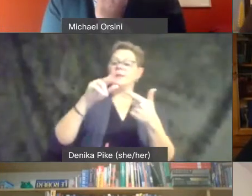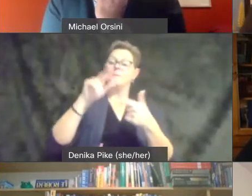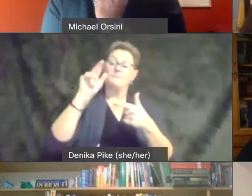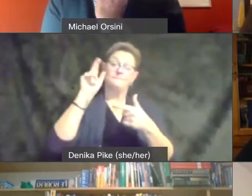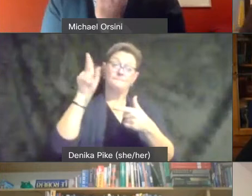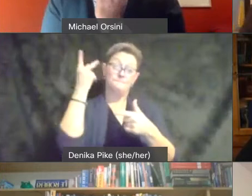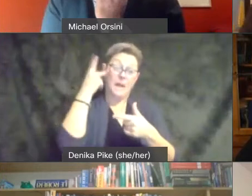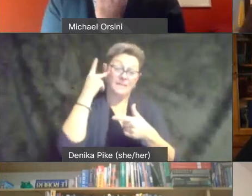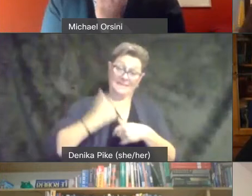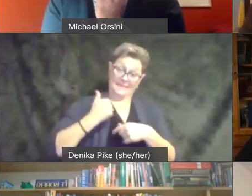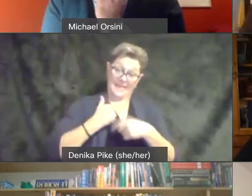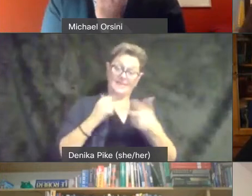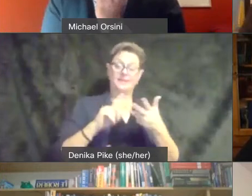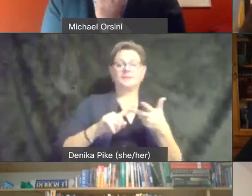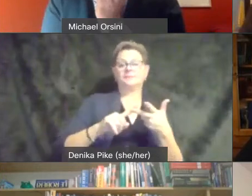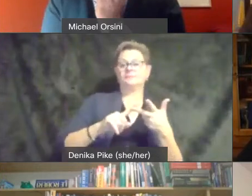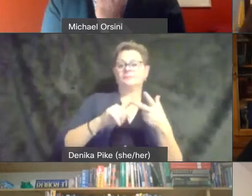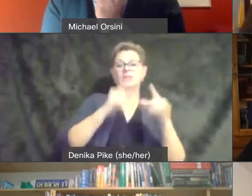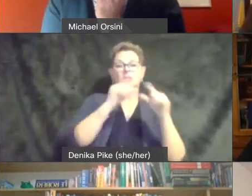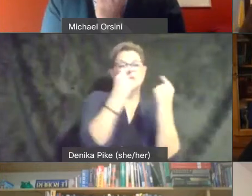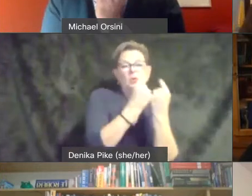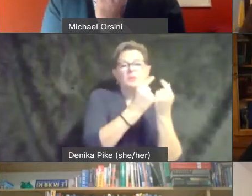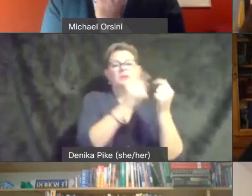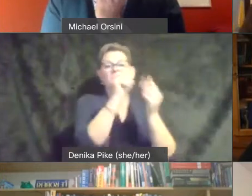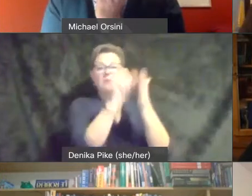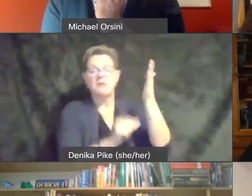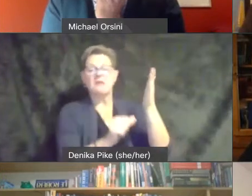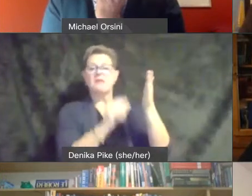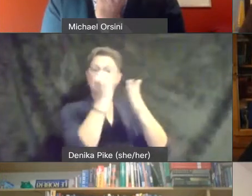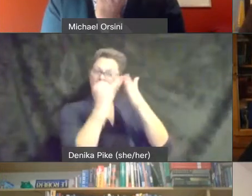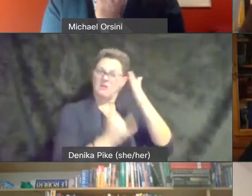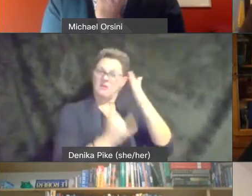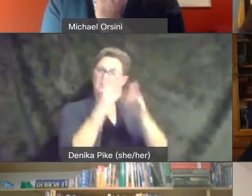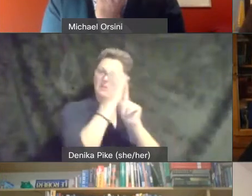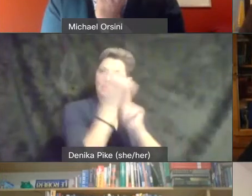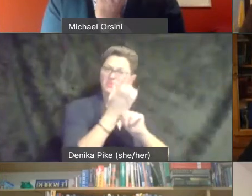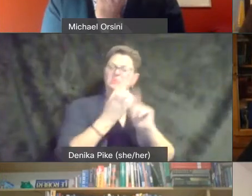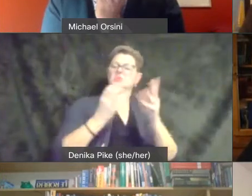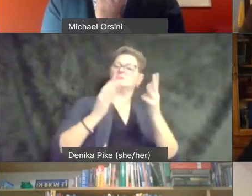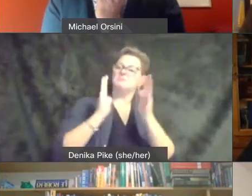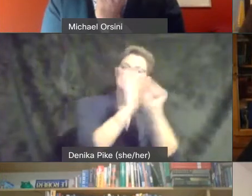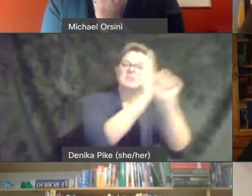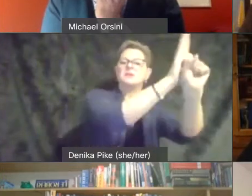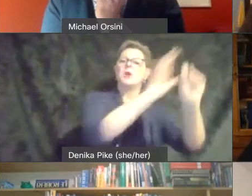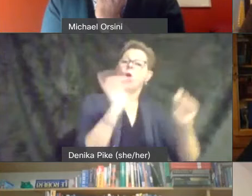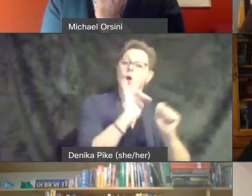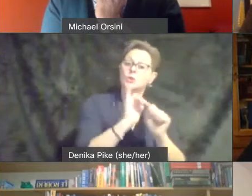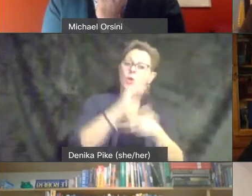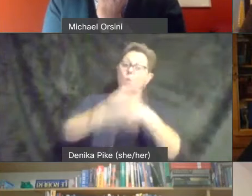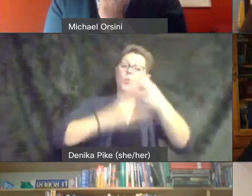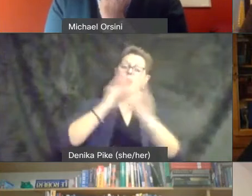Mobilizing metaphor, art, culture and disability activism in Canada and worlds of autism across the spectrum of neurological difference.